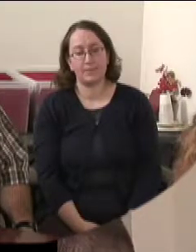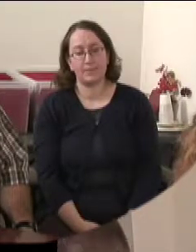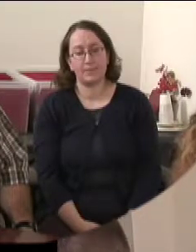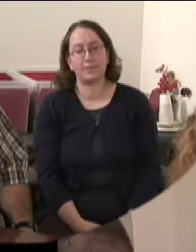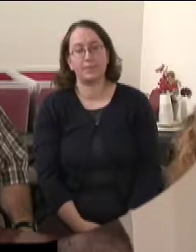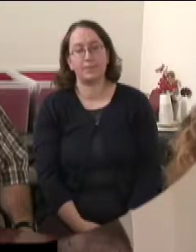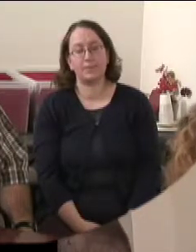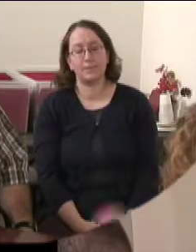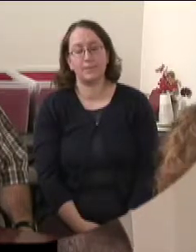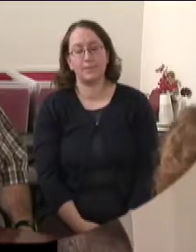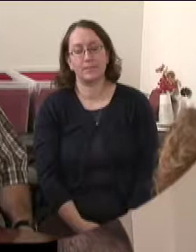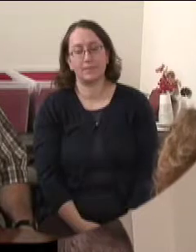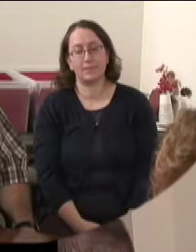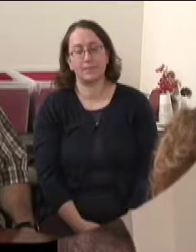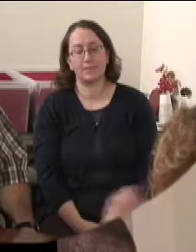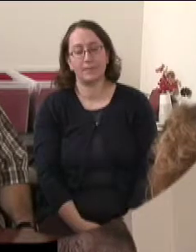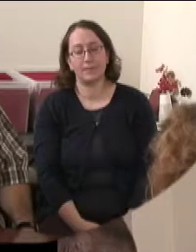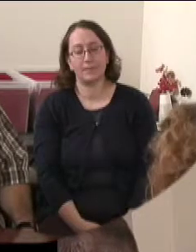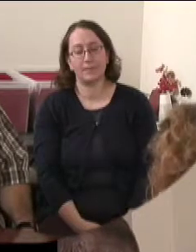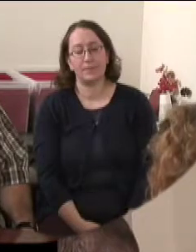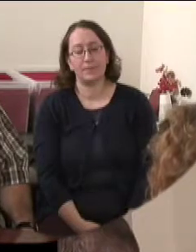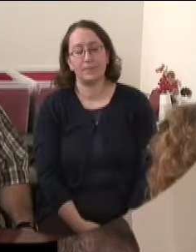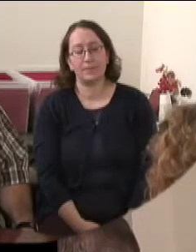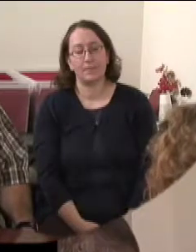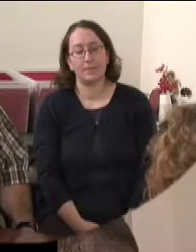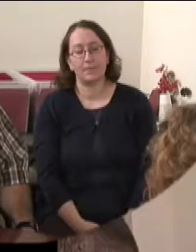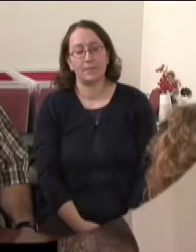So that's kind of what we're looking at.